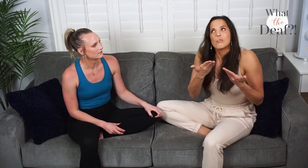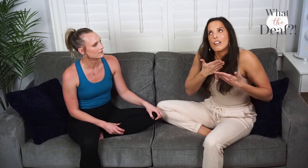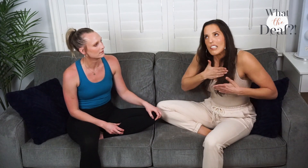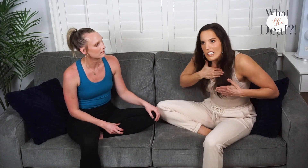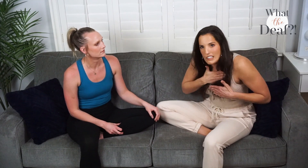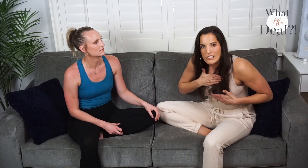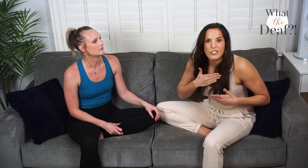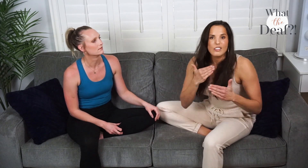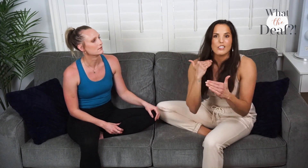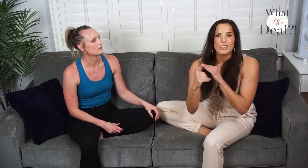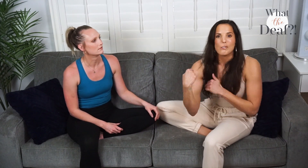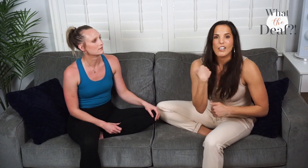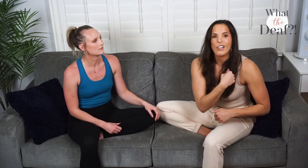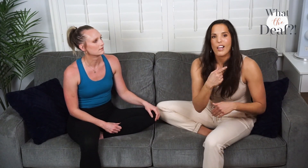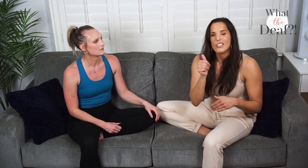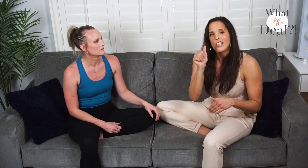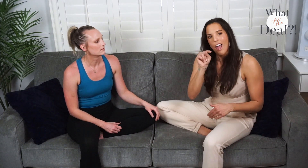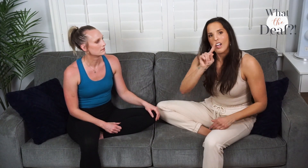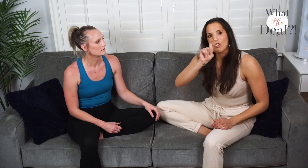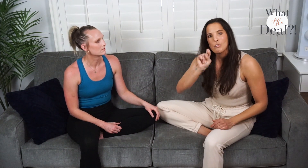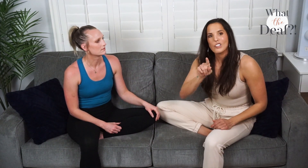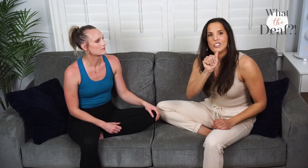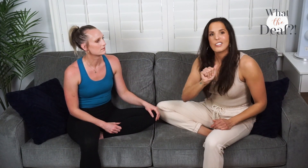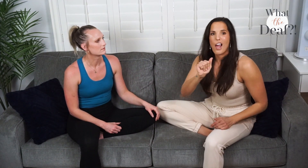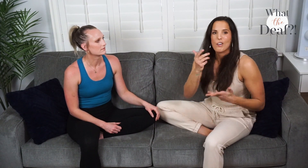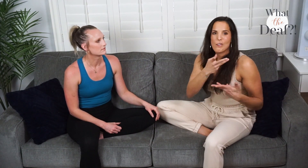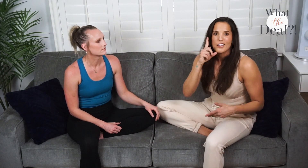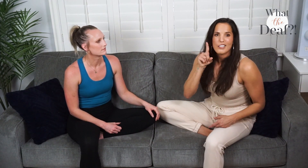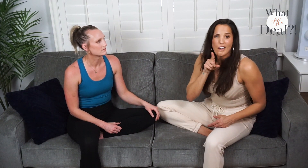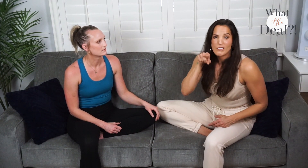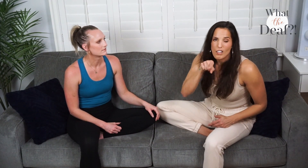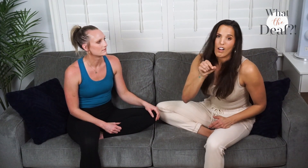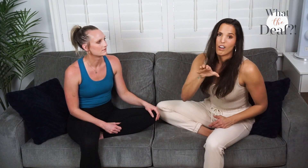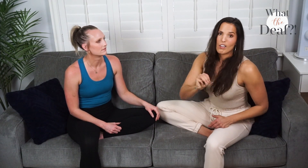please email us at Questions@WhattheDeaf.com.